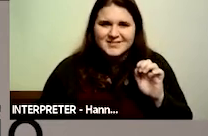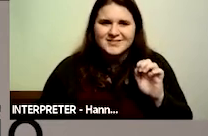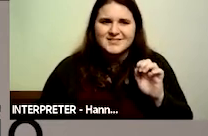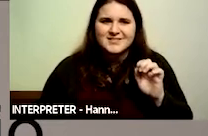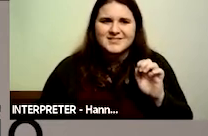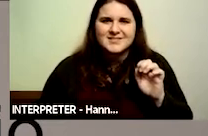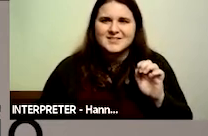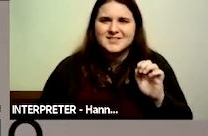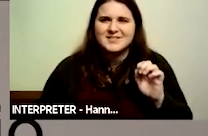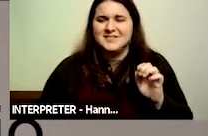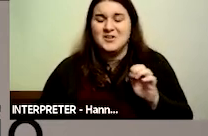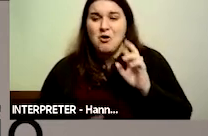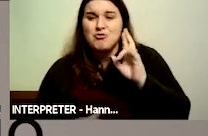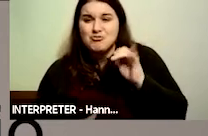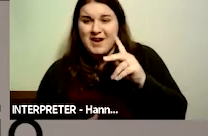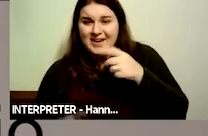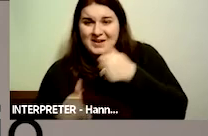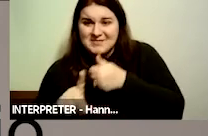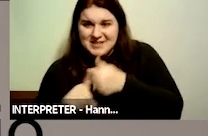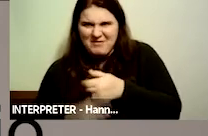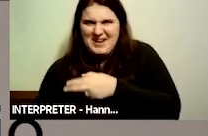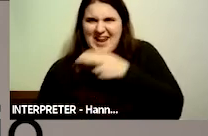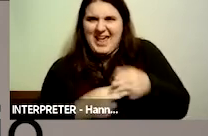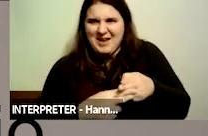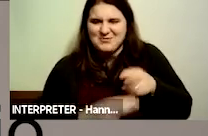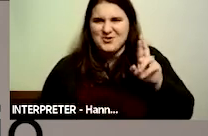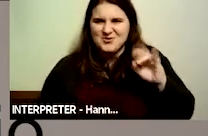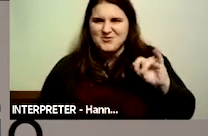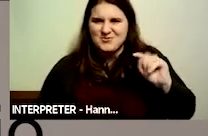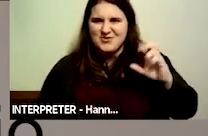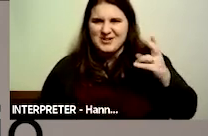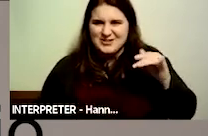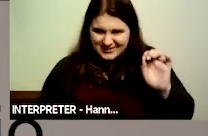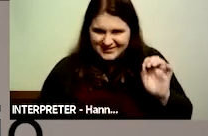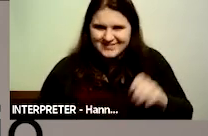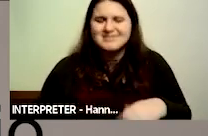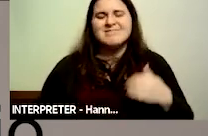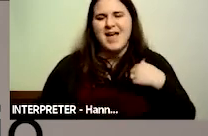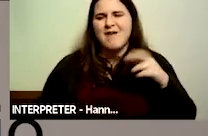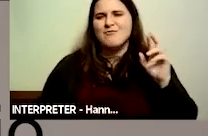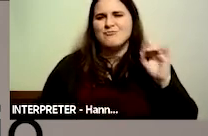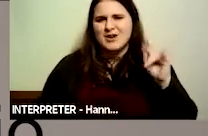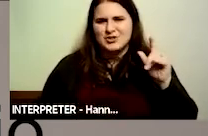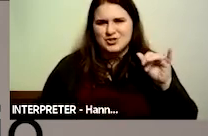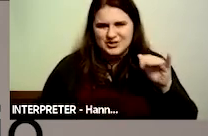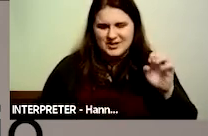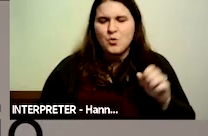Ben Woelk: I guess would be what it is. Um, what the whatever Ben Woelk: We have Richie in this hockey jersey, but he's also wearing a game.